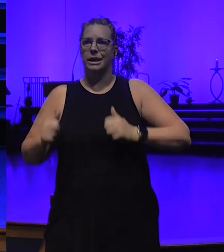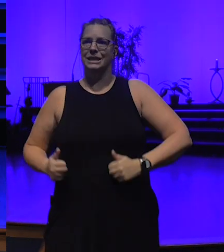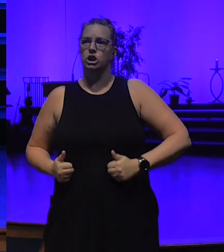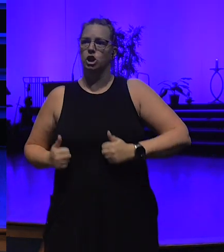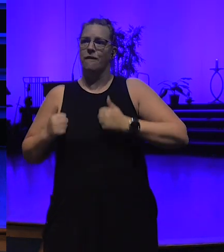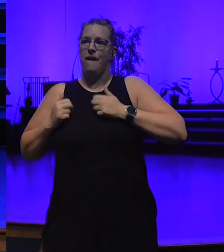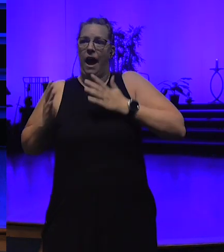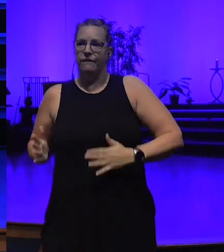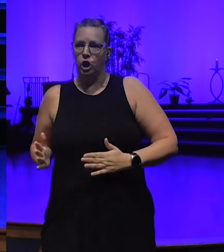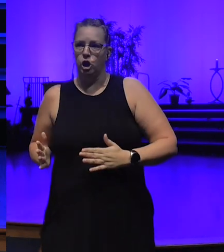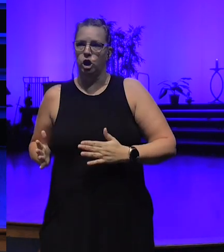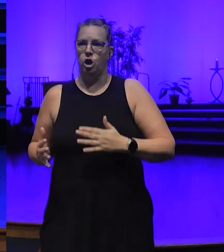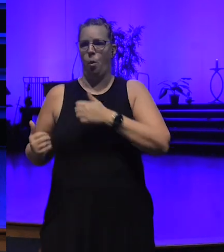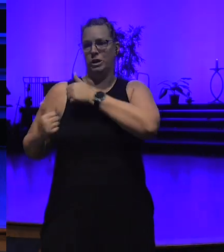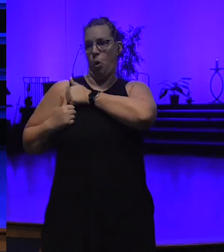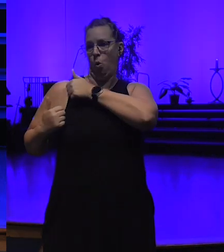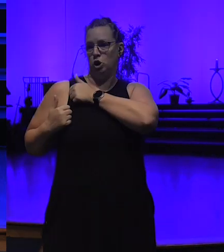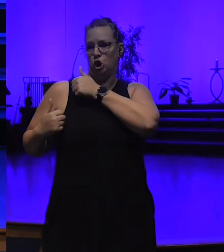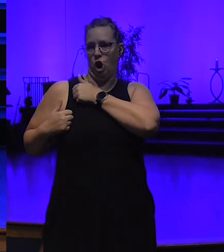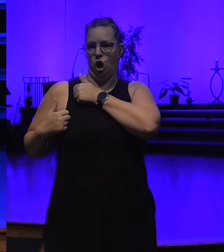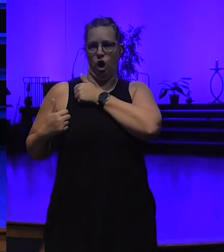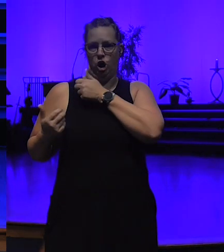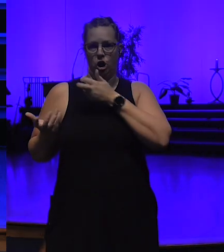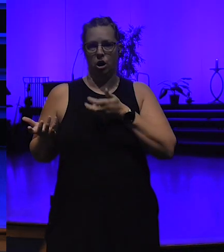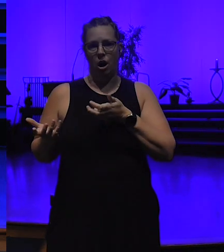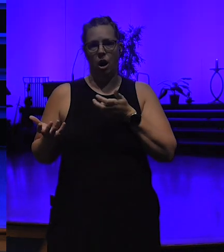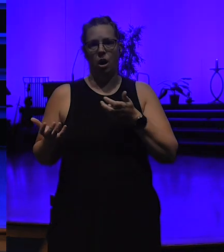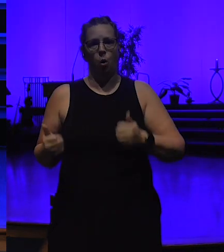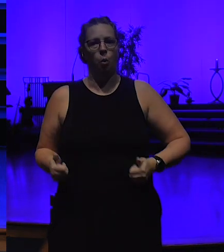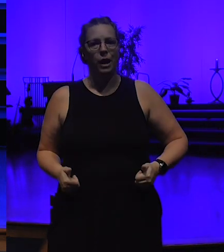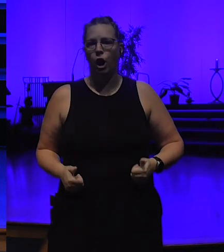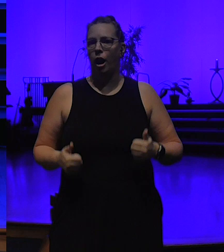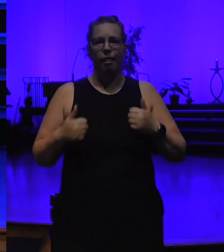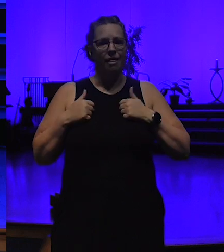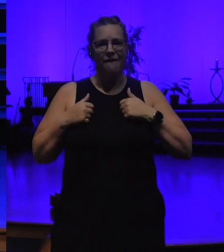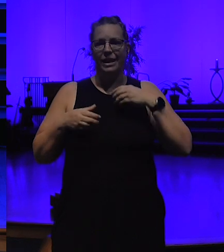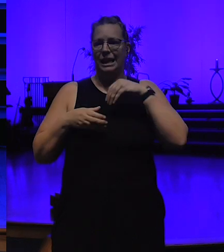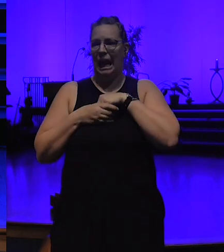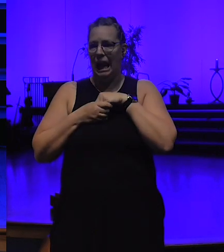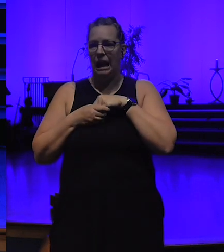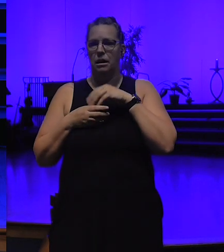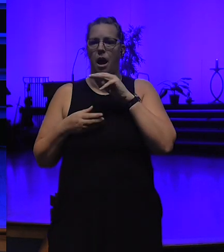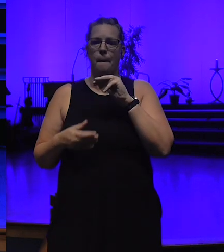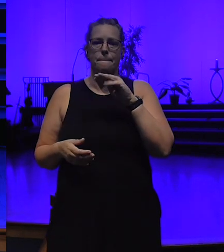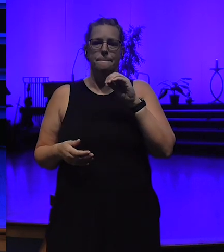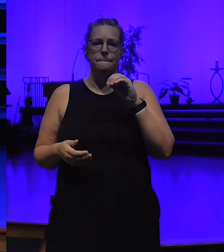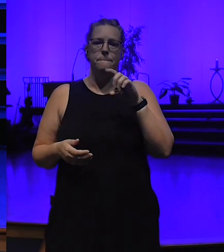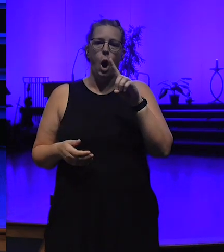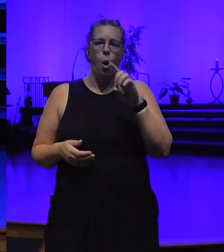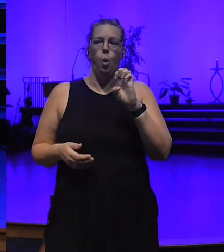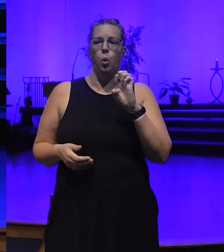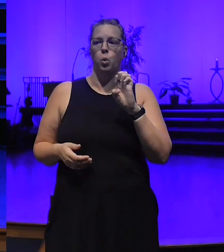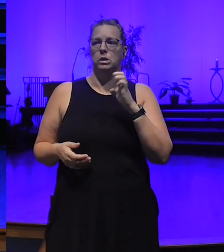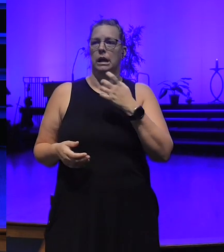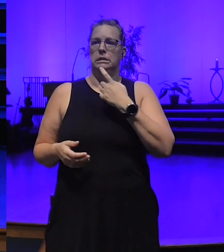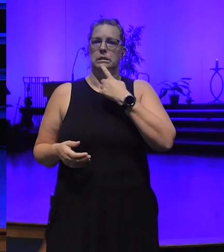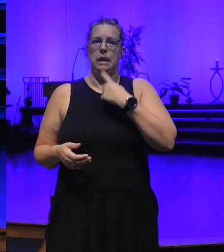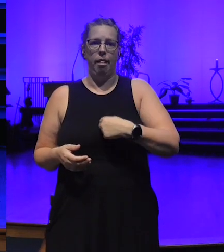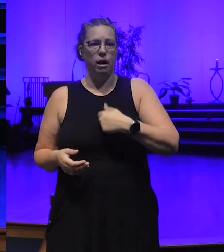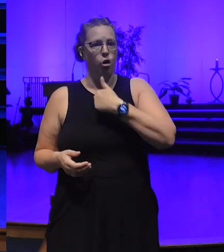on in in the military we live in this survival mode telling ourselves the present moment isn't